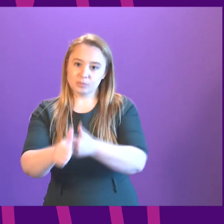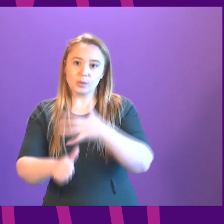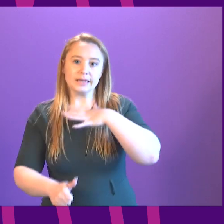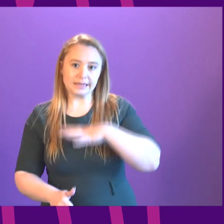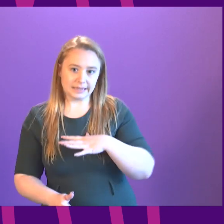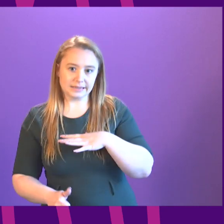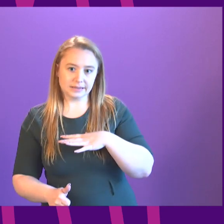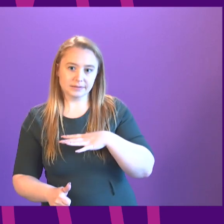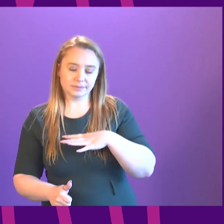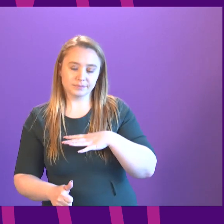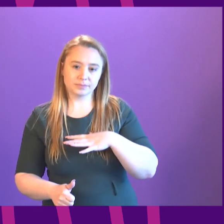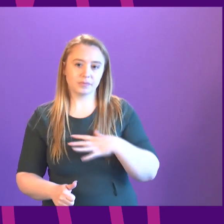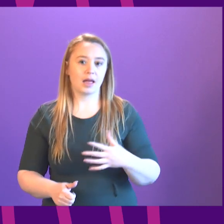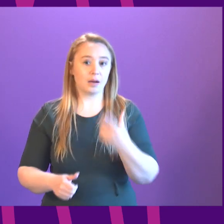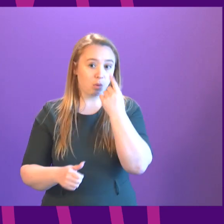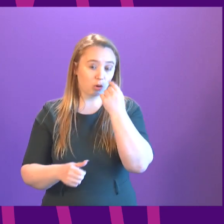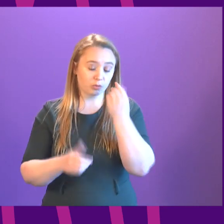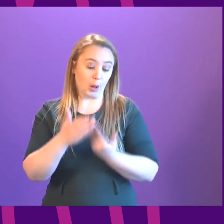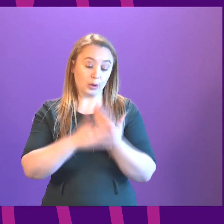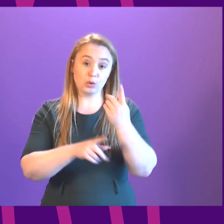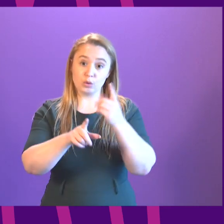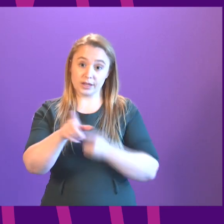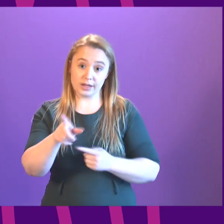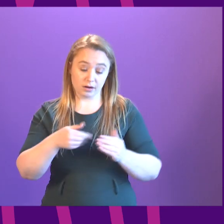with, and are likely to be dealing with into the new year. The finance secretary will report